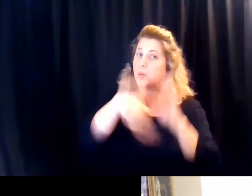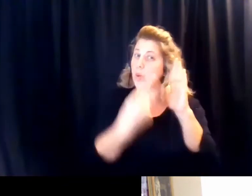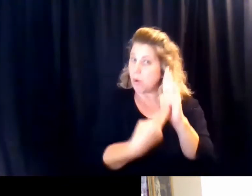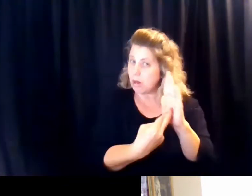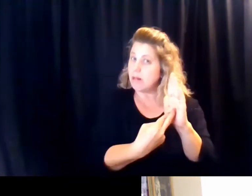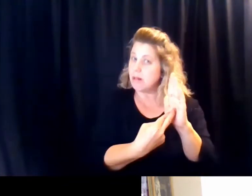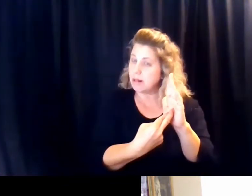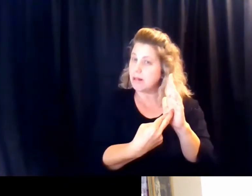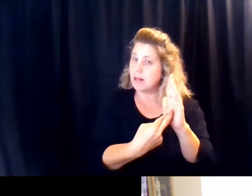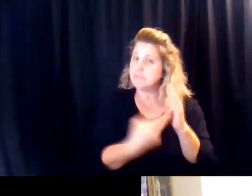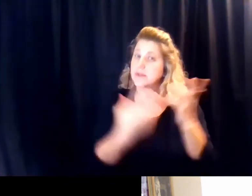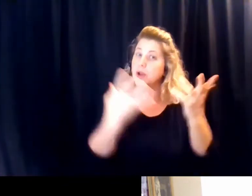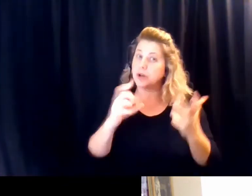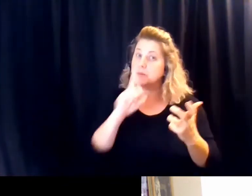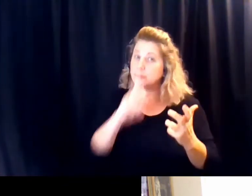Judith Heumann: And my mother took me to school when I was five years old.